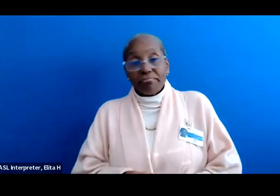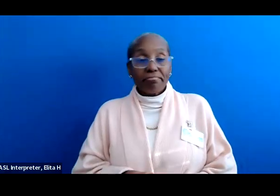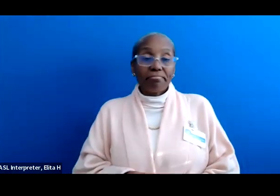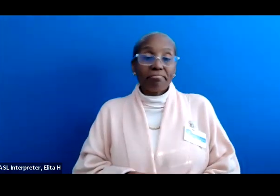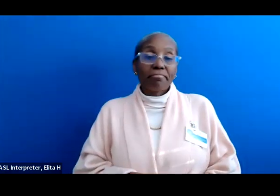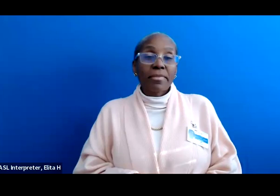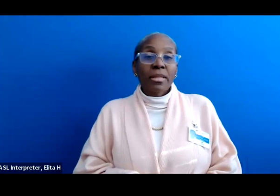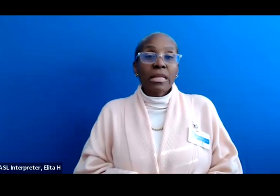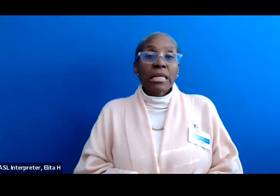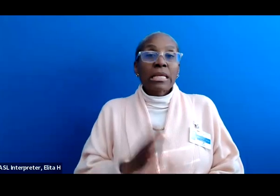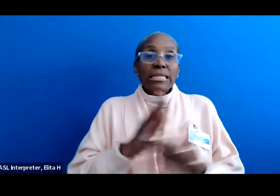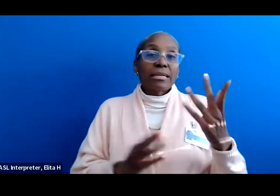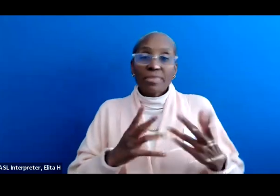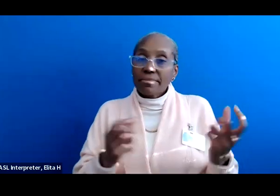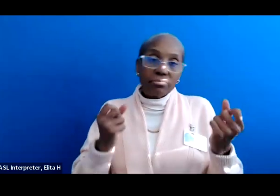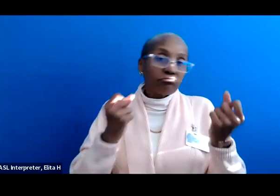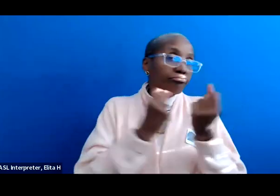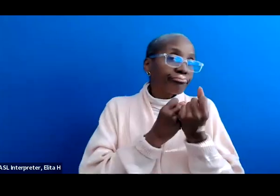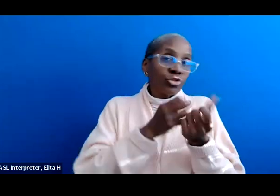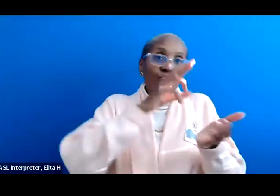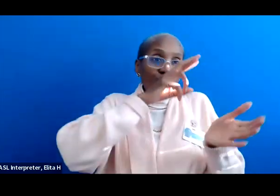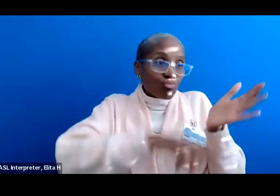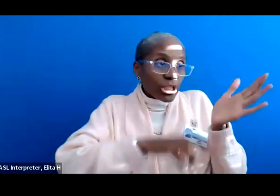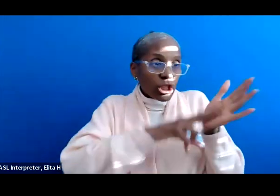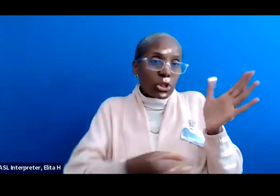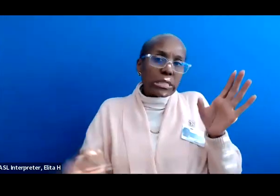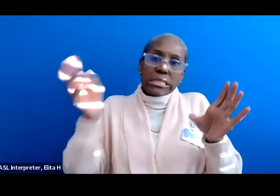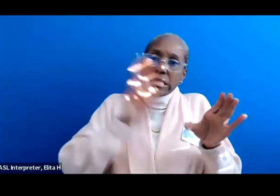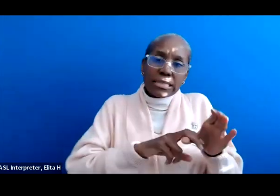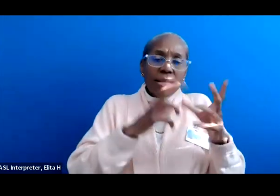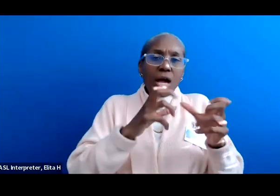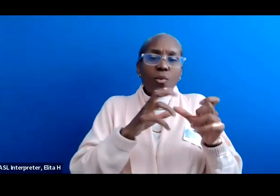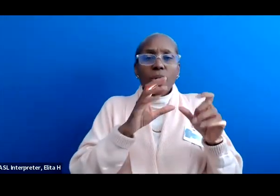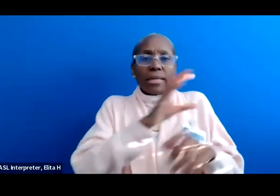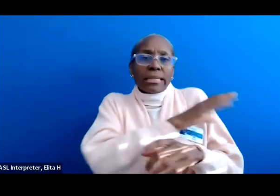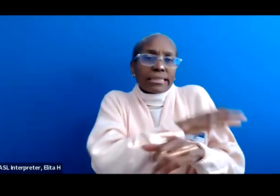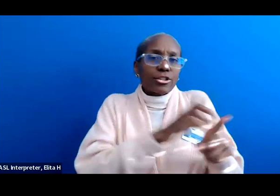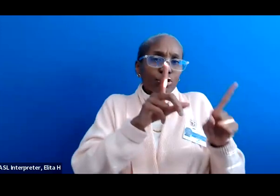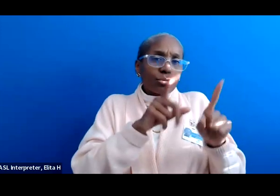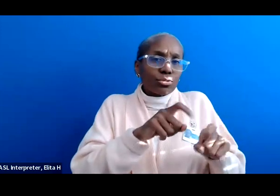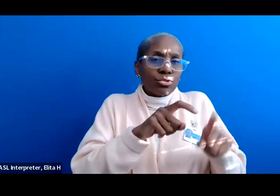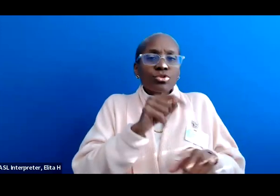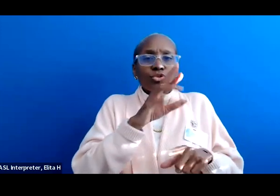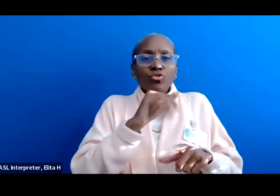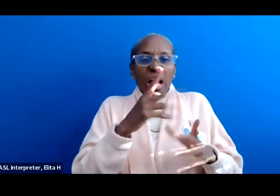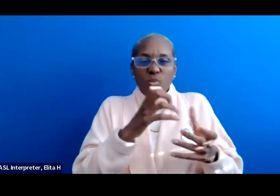Some people are all on board the research train and they're like, “Get me in this trial. I want this stuff right now."